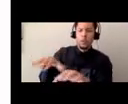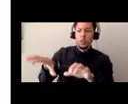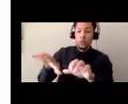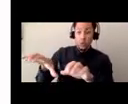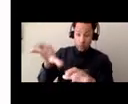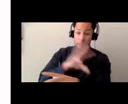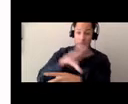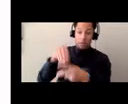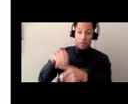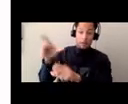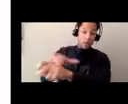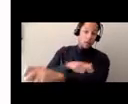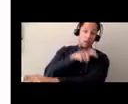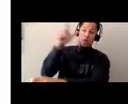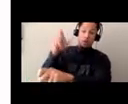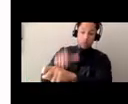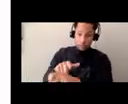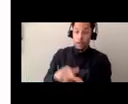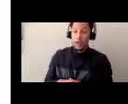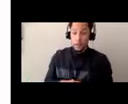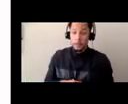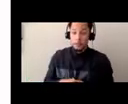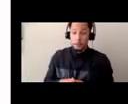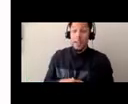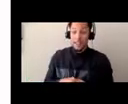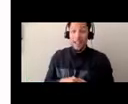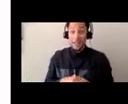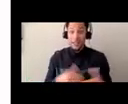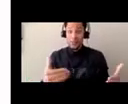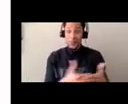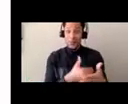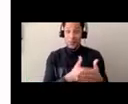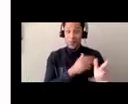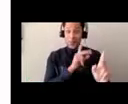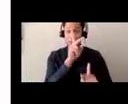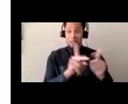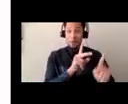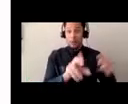And we know there are new people coming to the coalition.